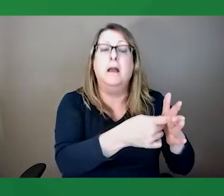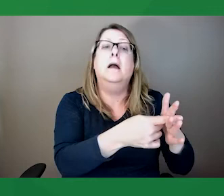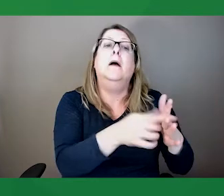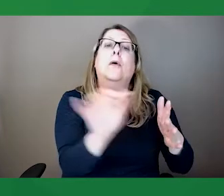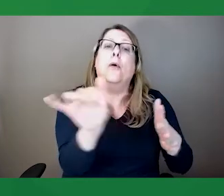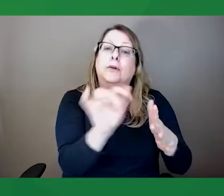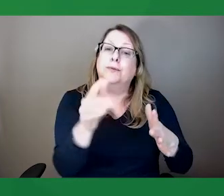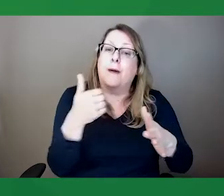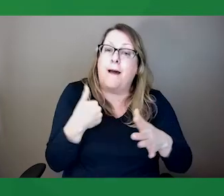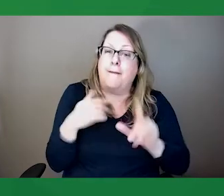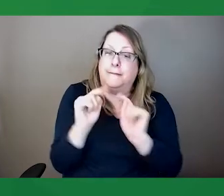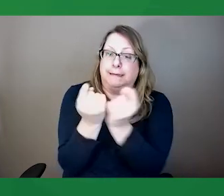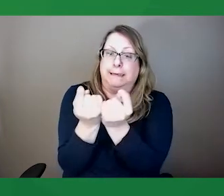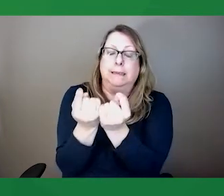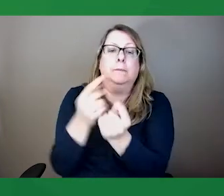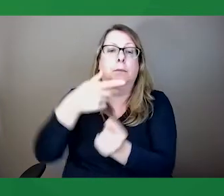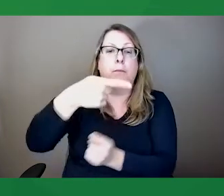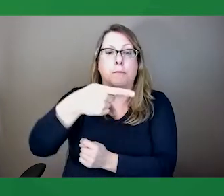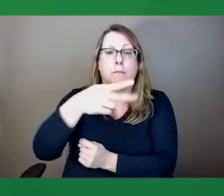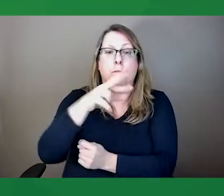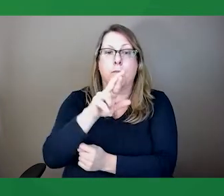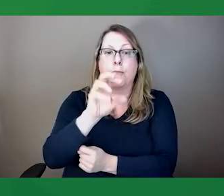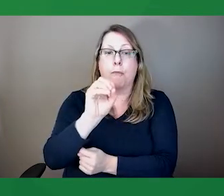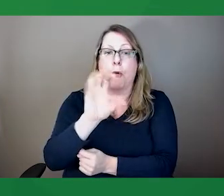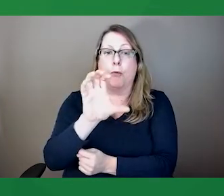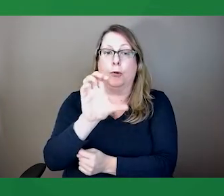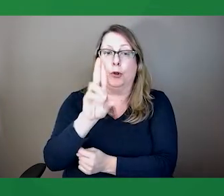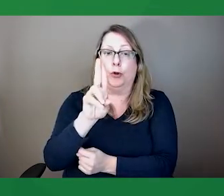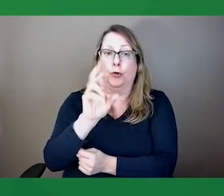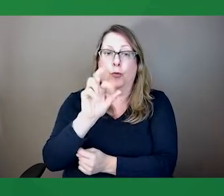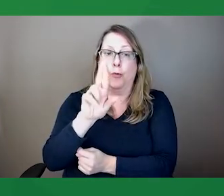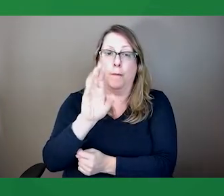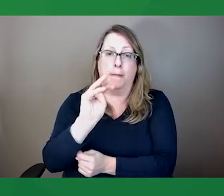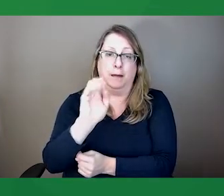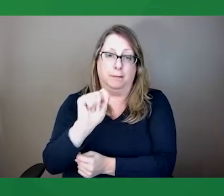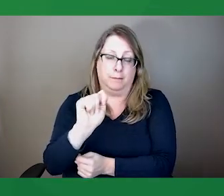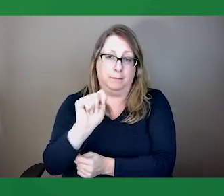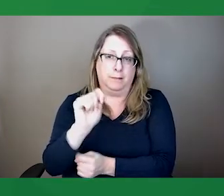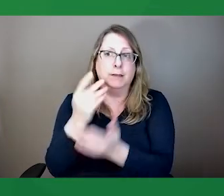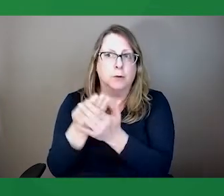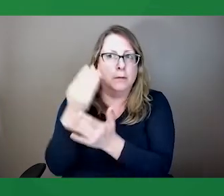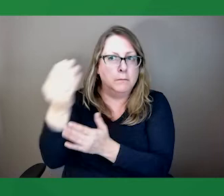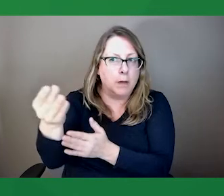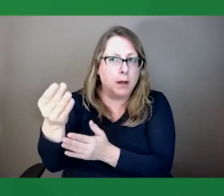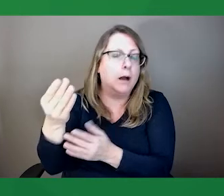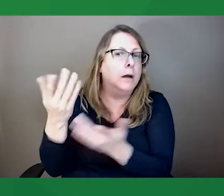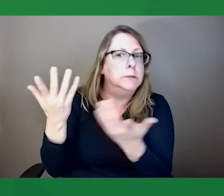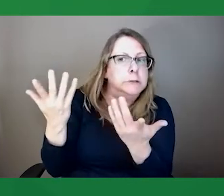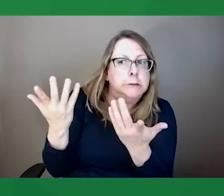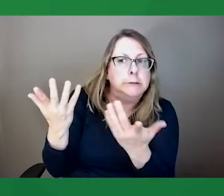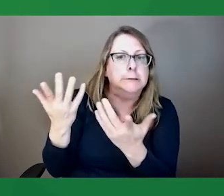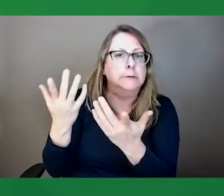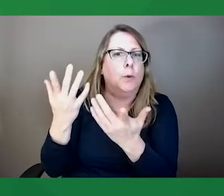that can be including accessibility. Now with pre-made software that's going to be more difficult.